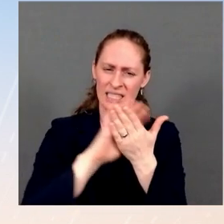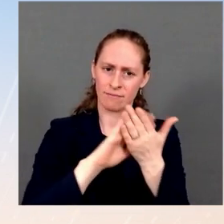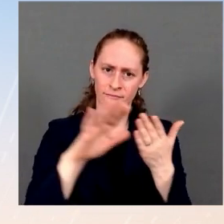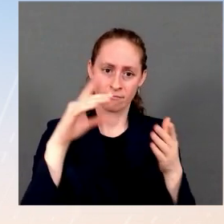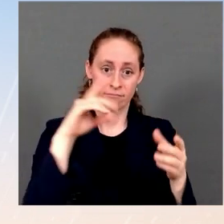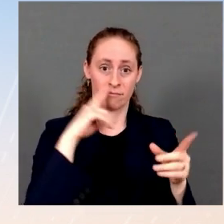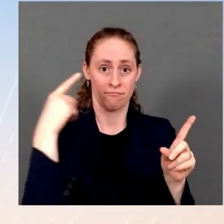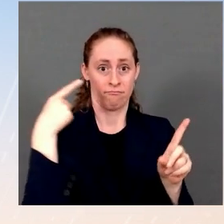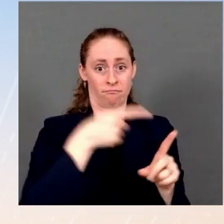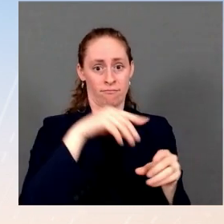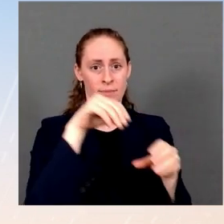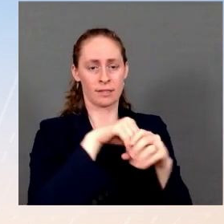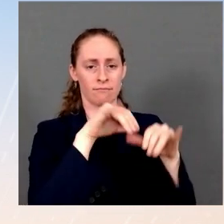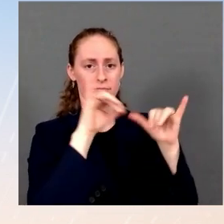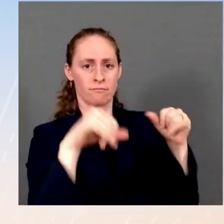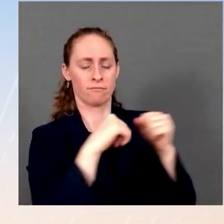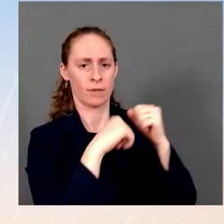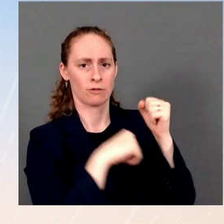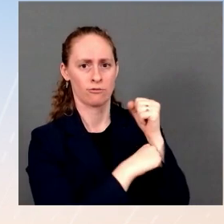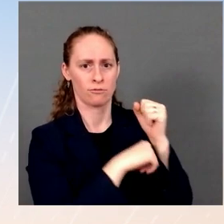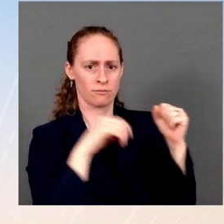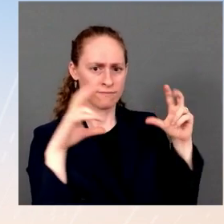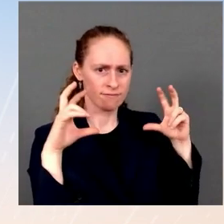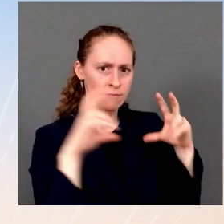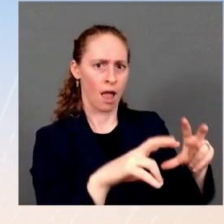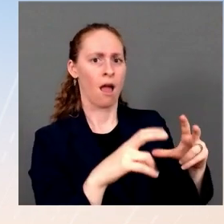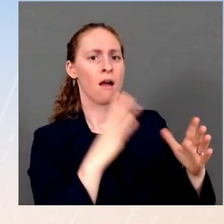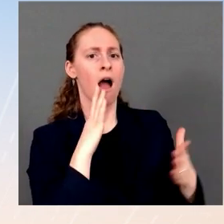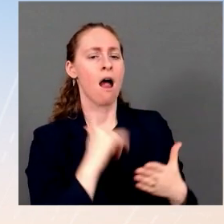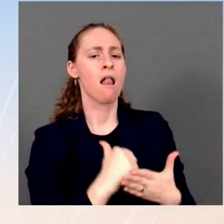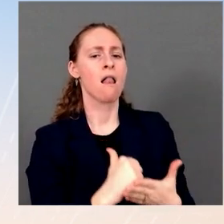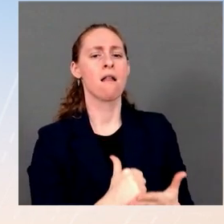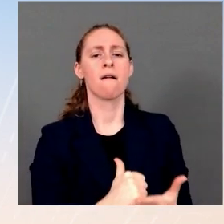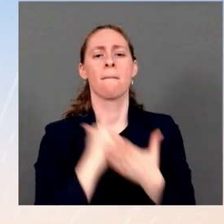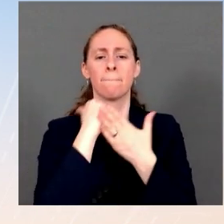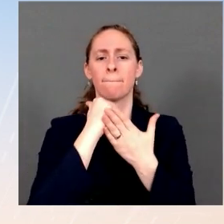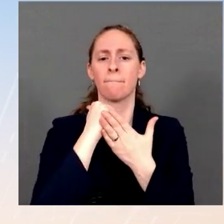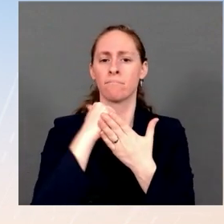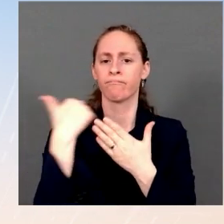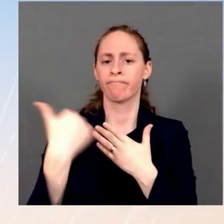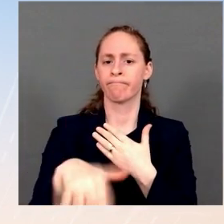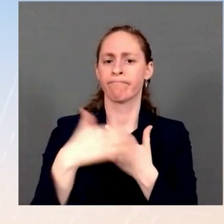Let's do some of the numbers here. Lead exposure threatens millions of Americans